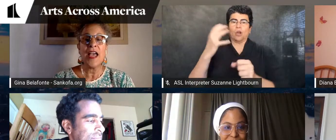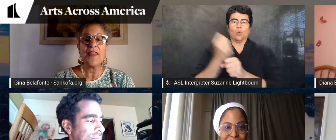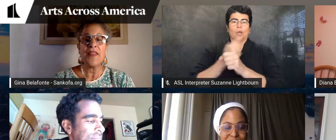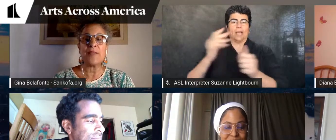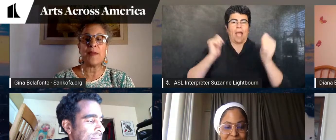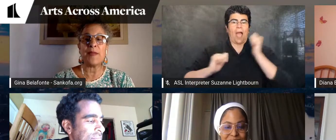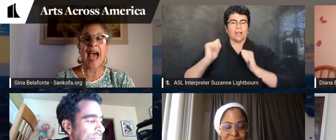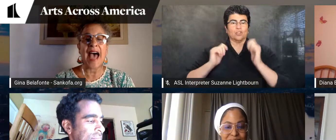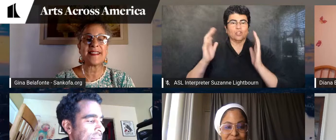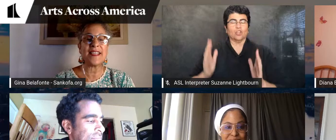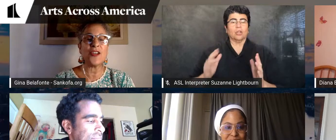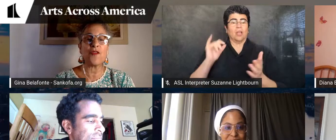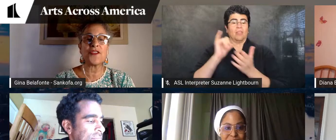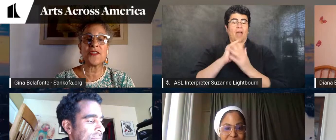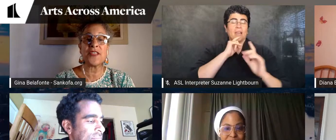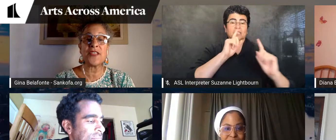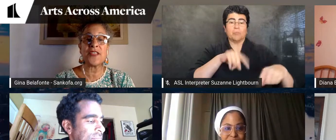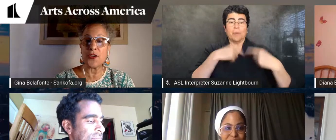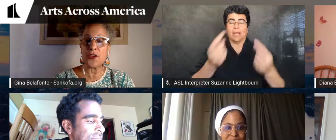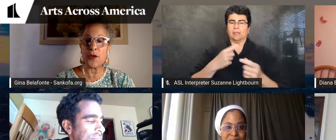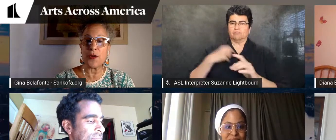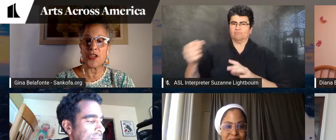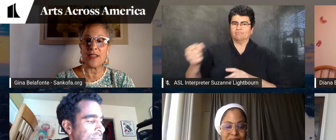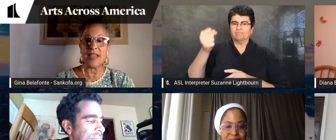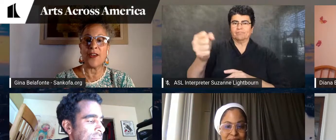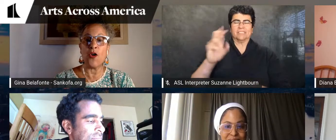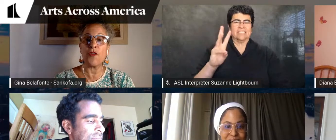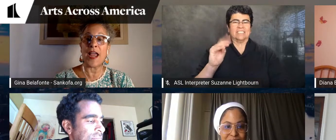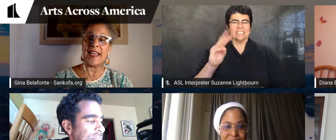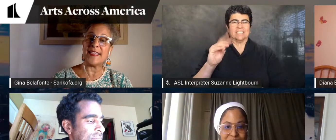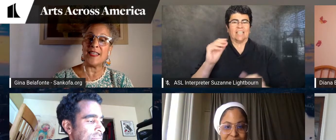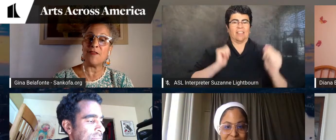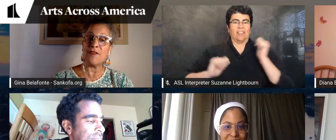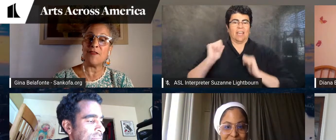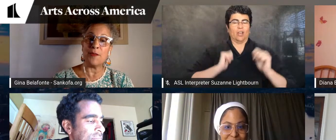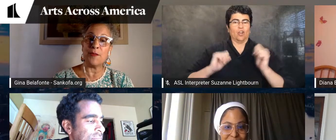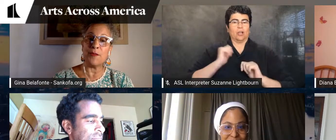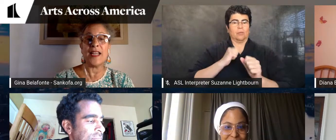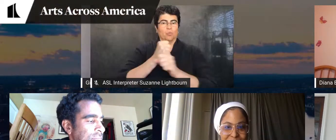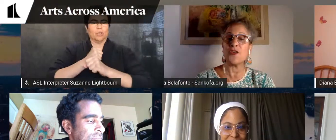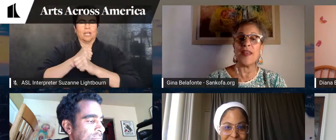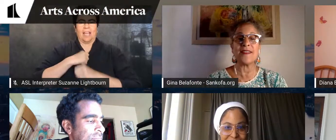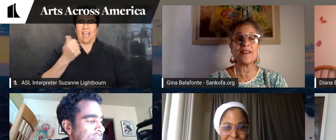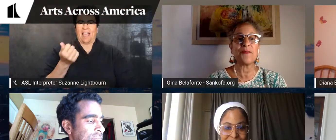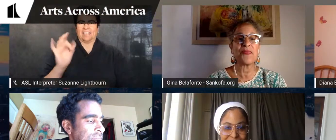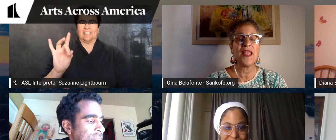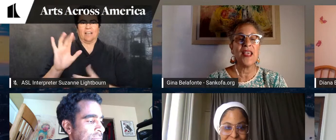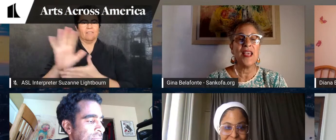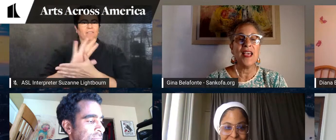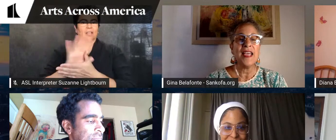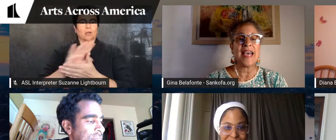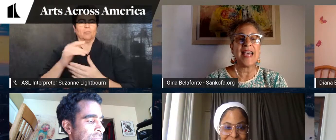that has been cast in over 60 theater productions and over 18 film and television credits.